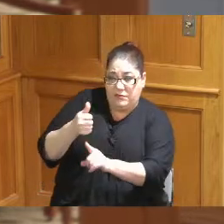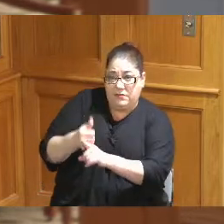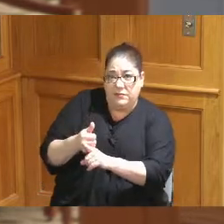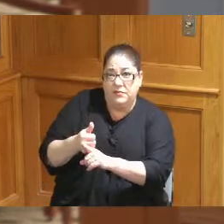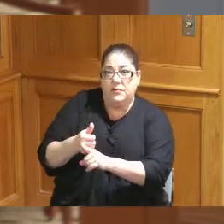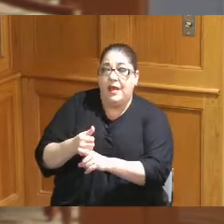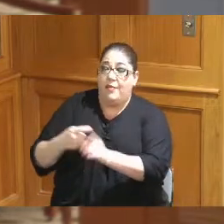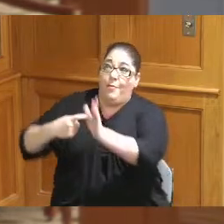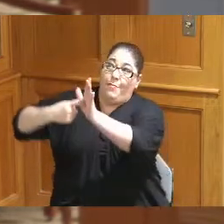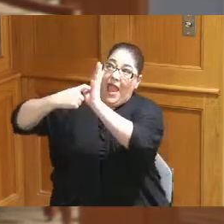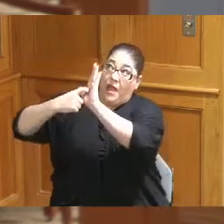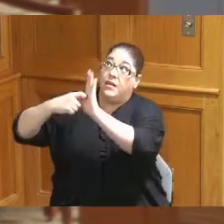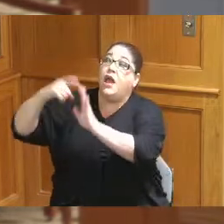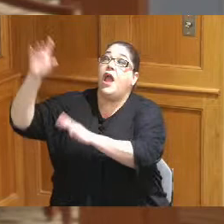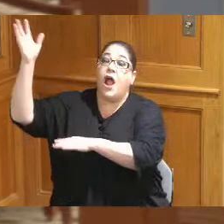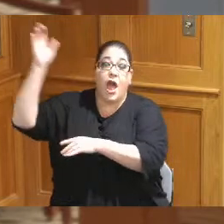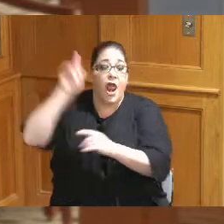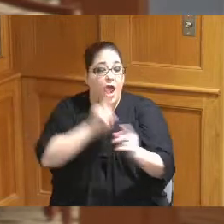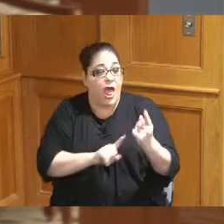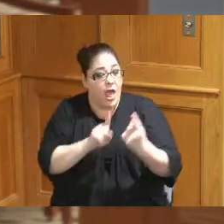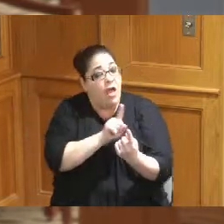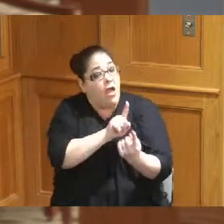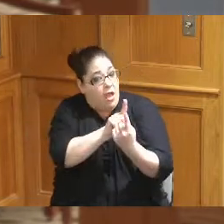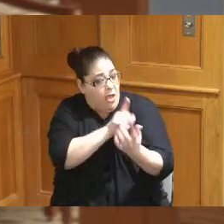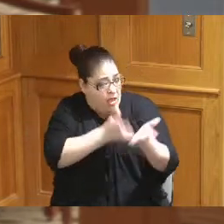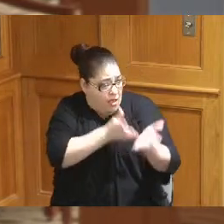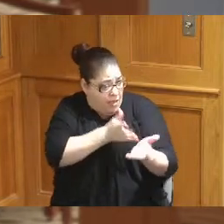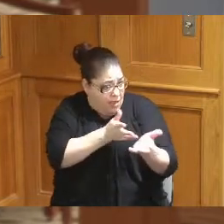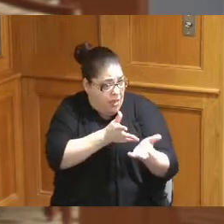soon as you find out that person's not sleeping on the street or in the shelter you can't work